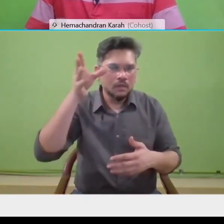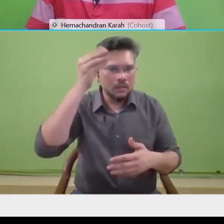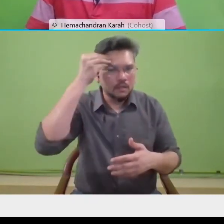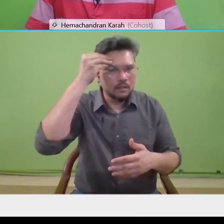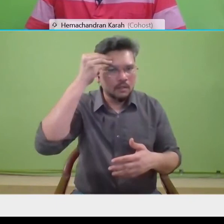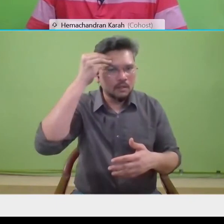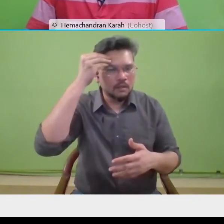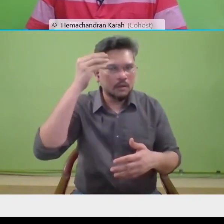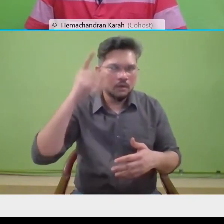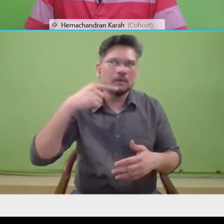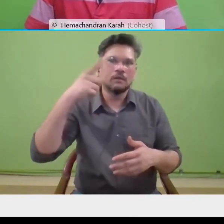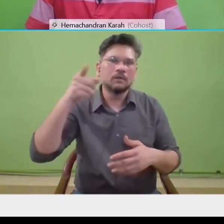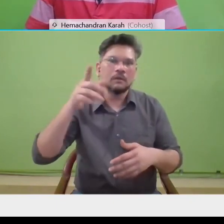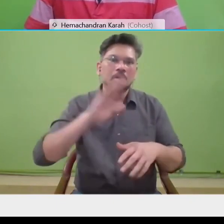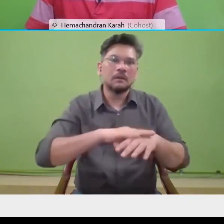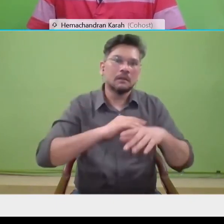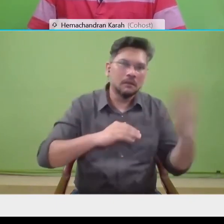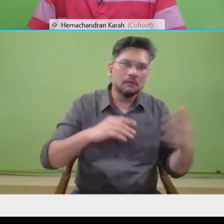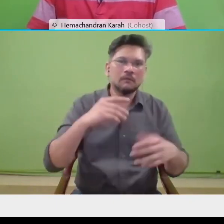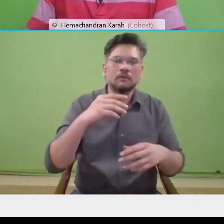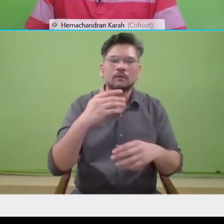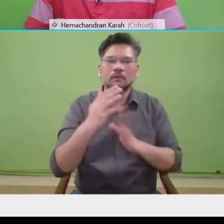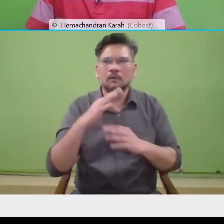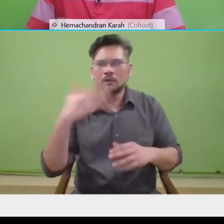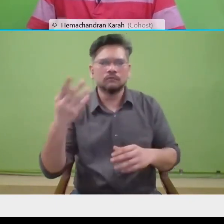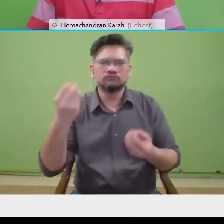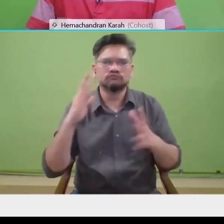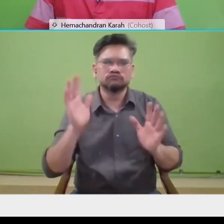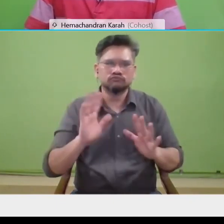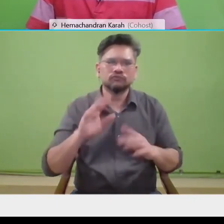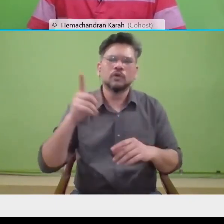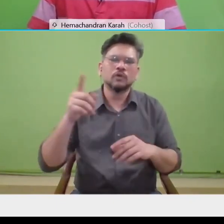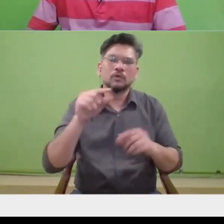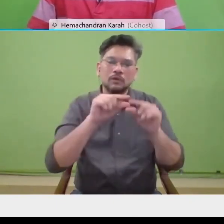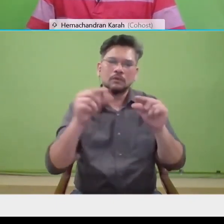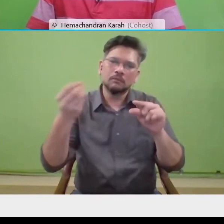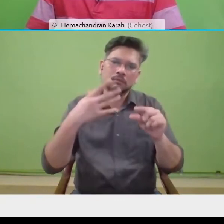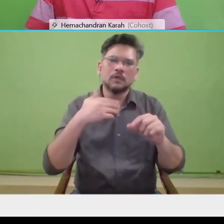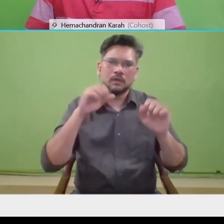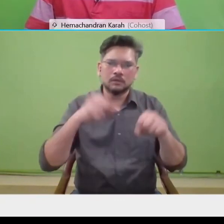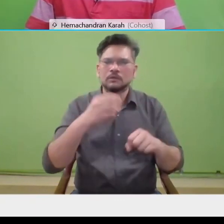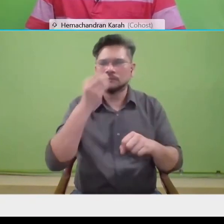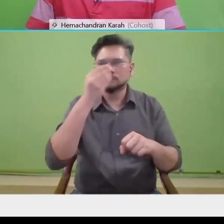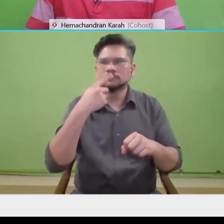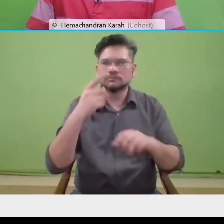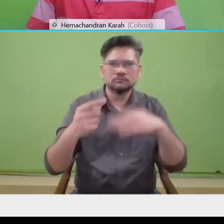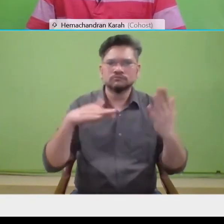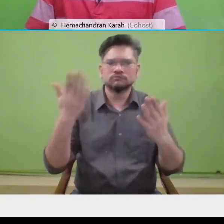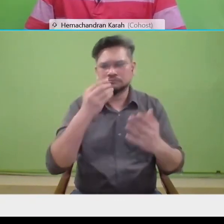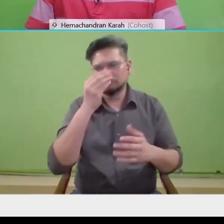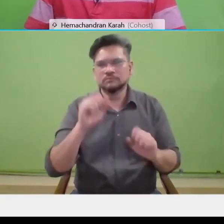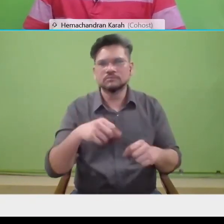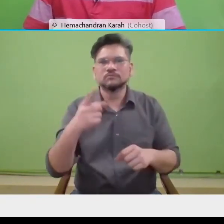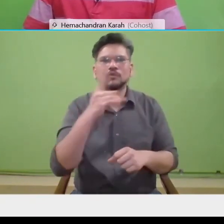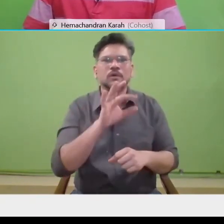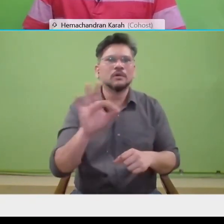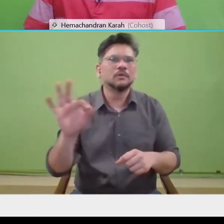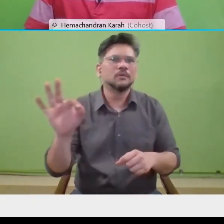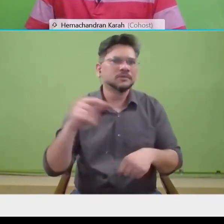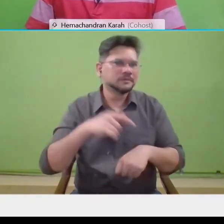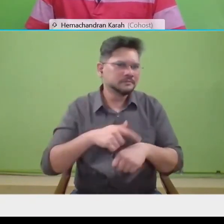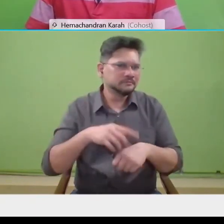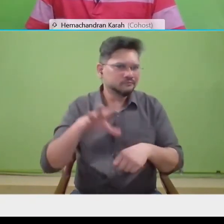I will be able to tell whether it is liability or property and then even that kind of a method